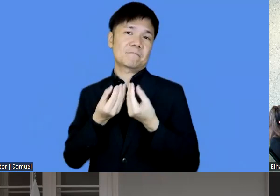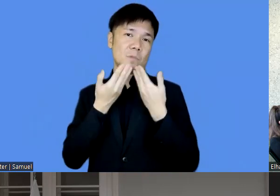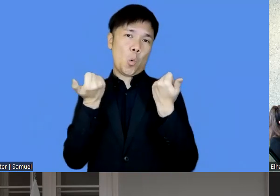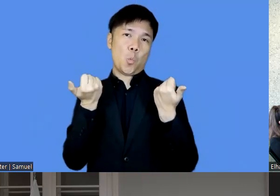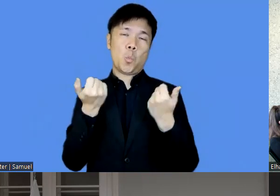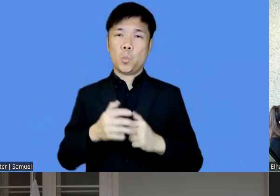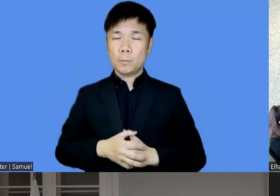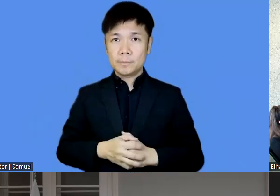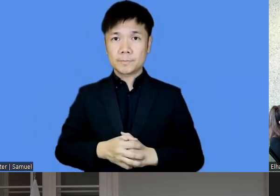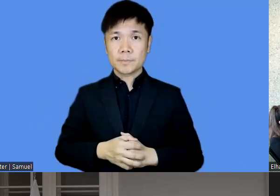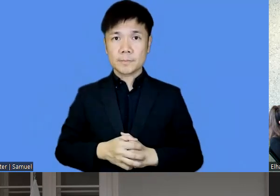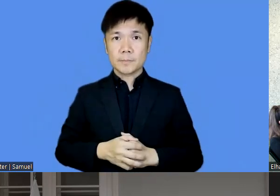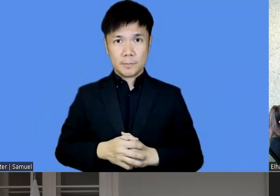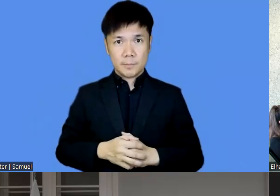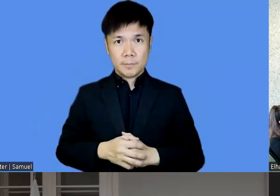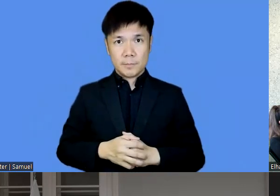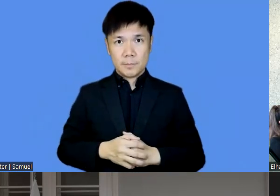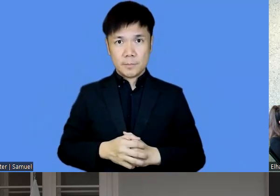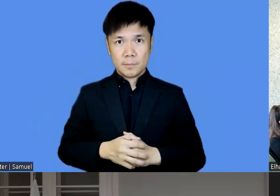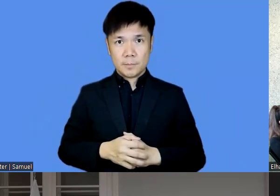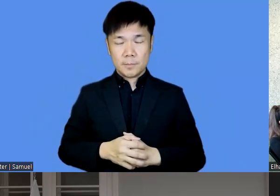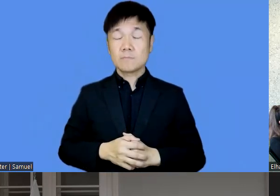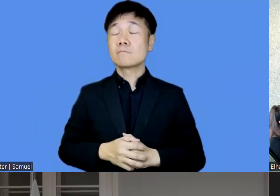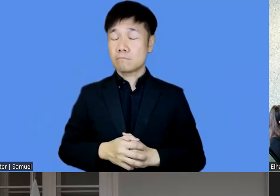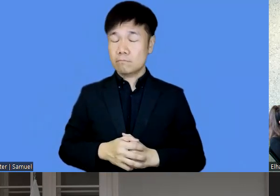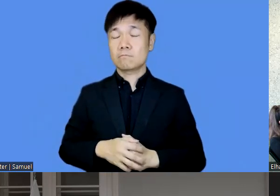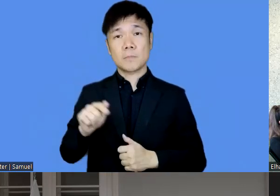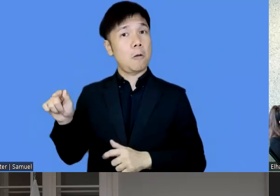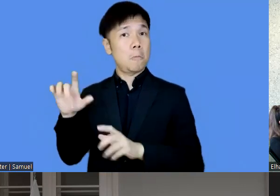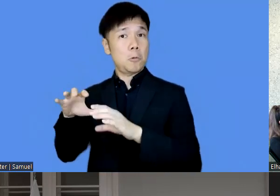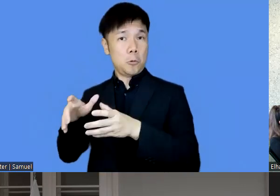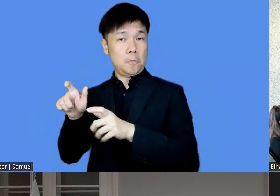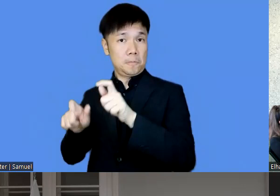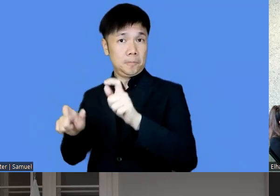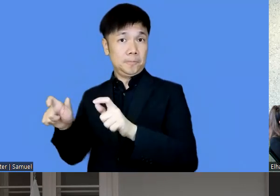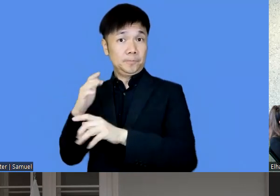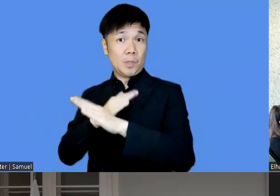Now, including the specific barriers and risks also in their intersectionality with some